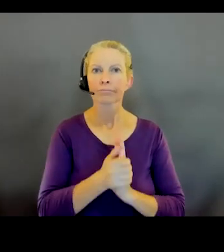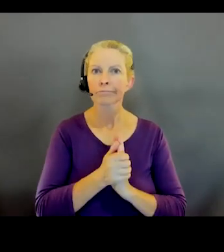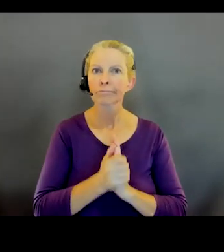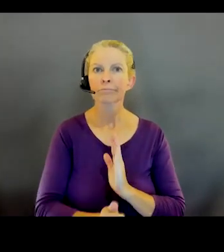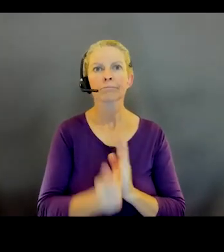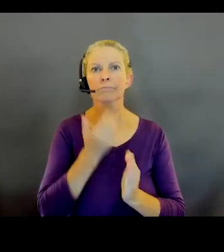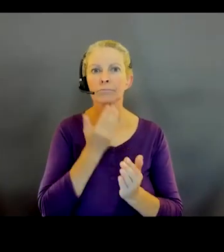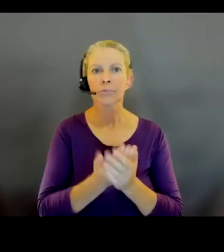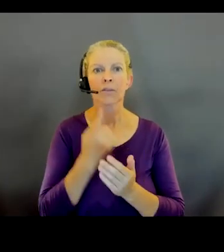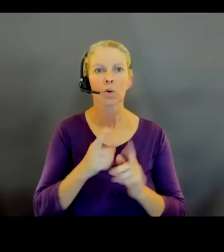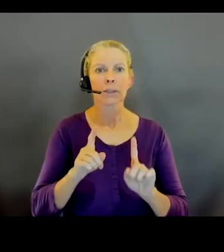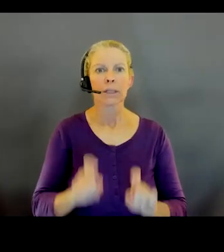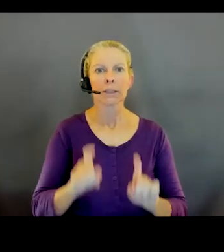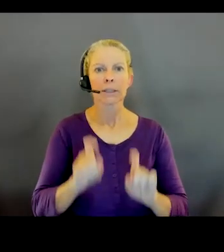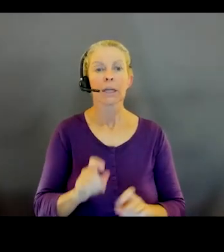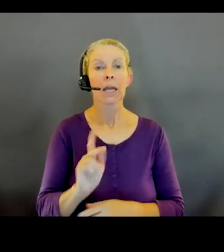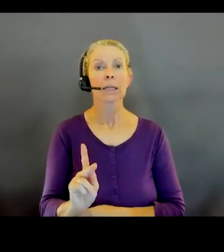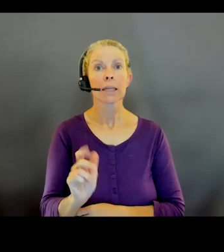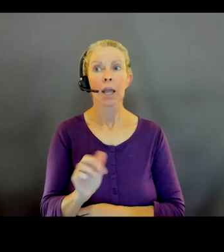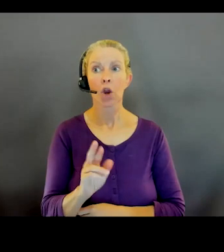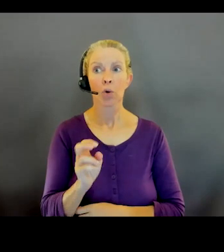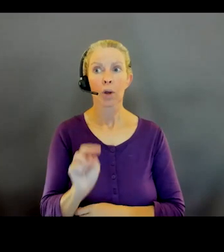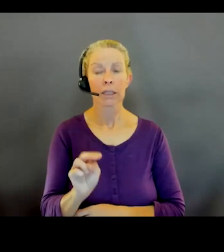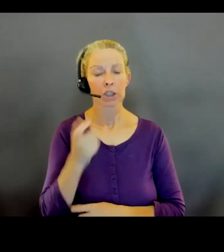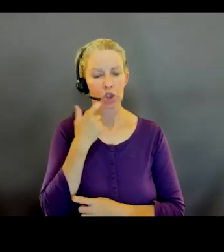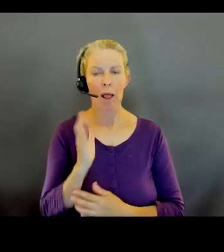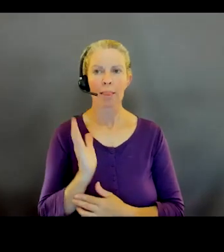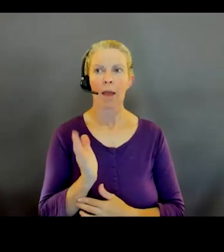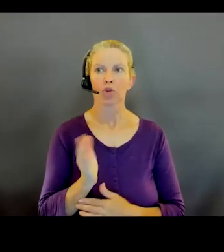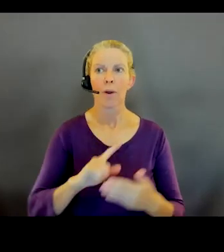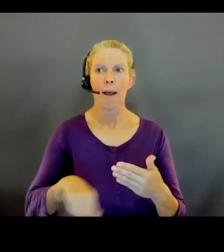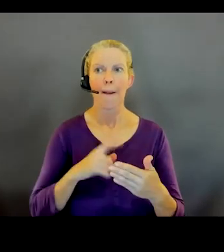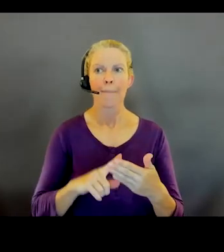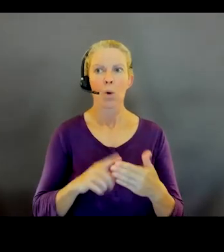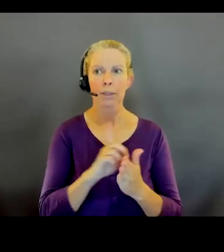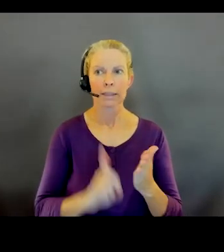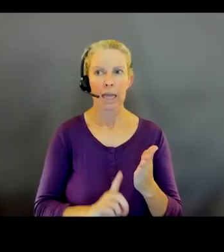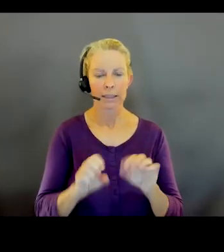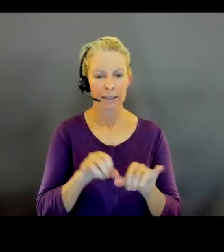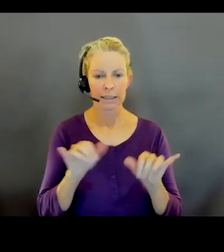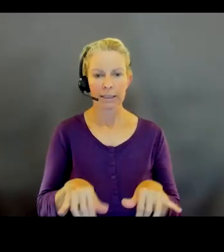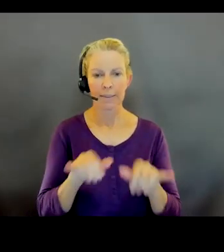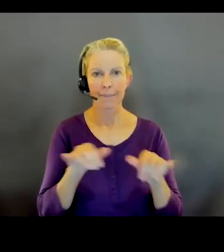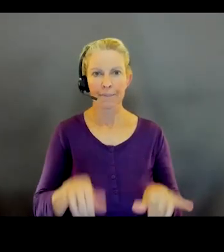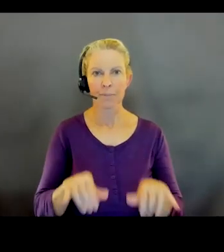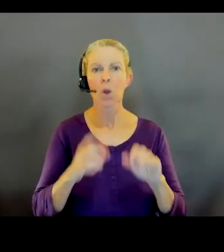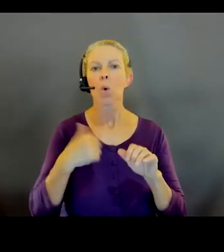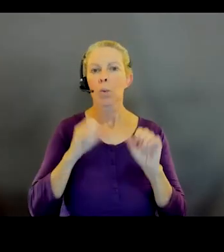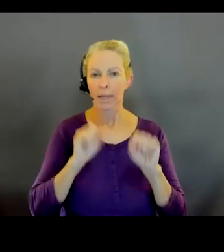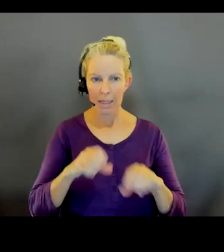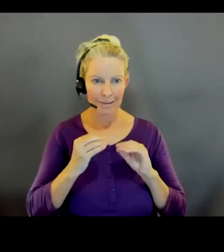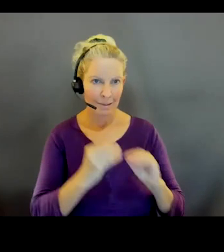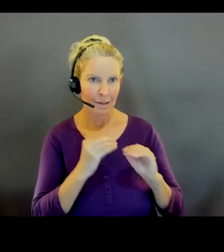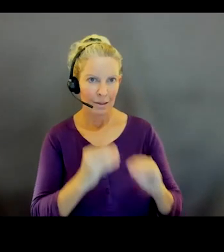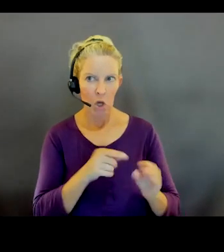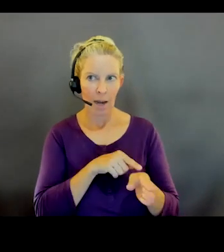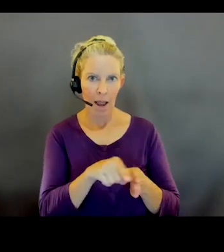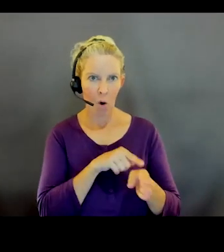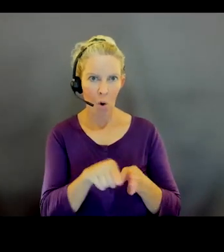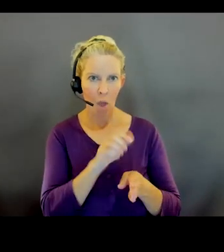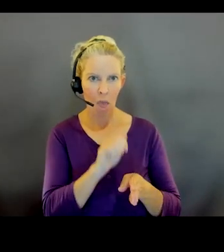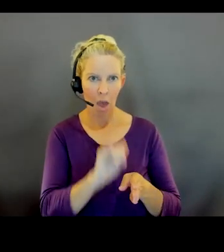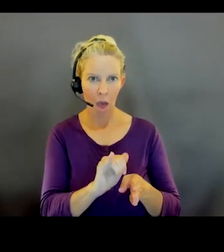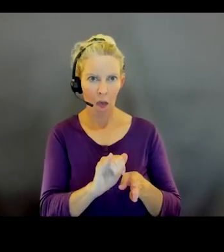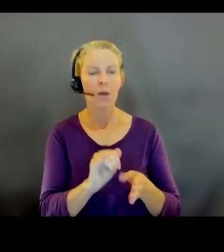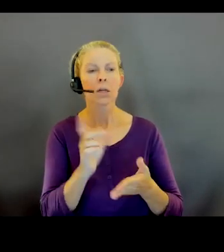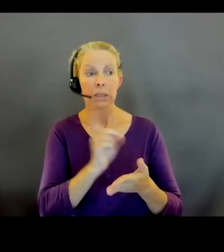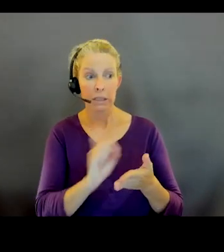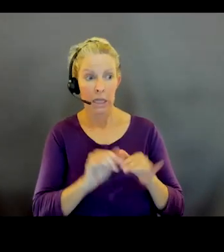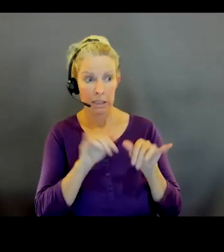showed you design systems. We can teach narrow AI the design systems and have it look to see,